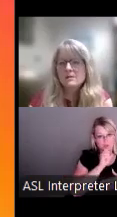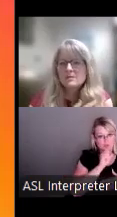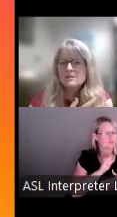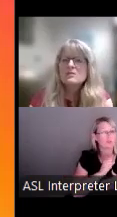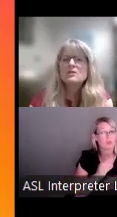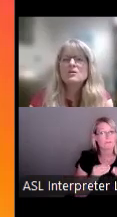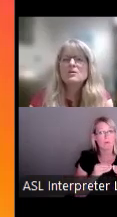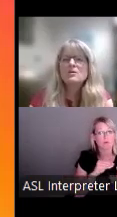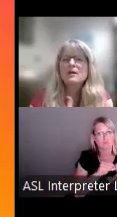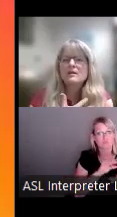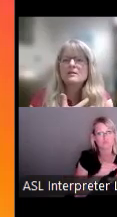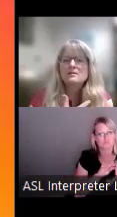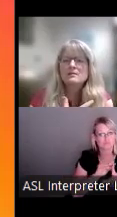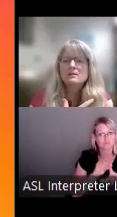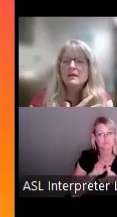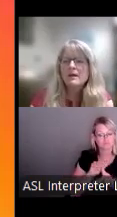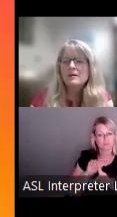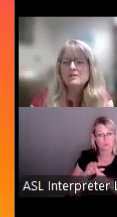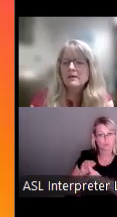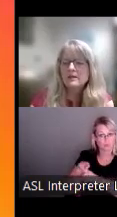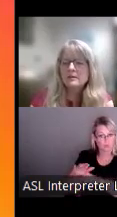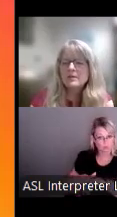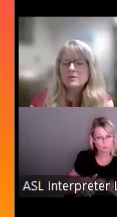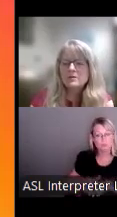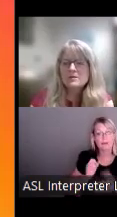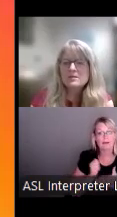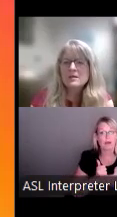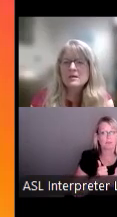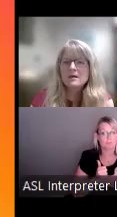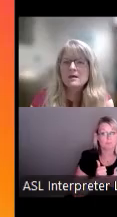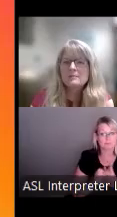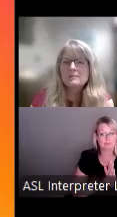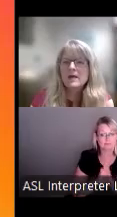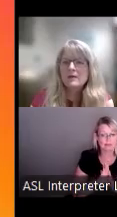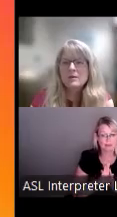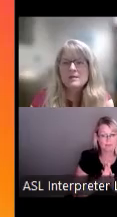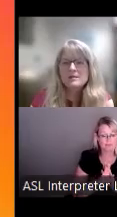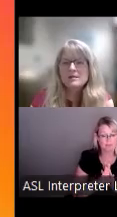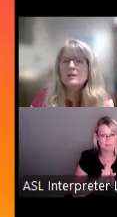expose them to and kind of help develop those pathways in the